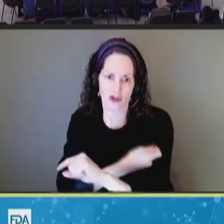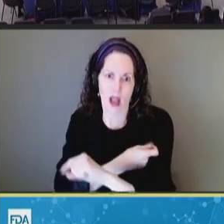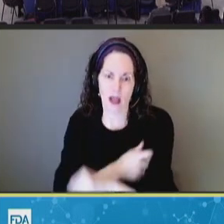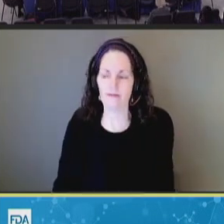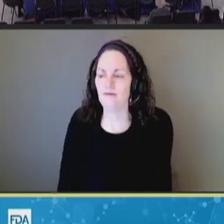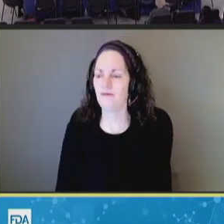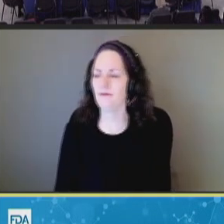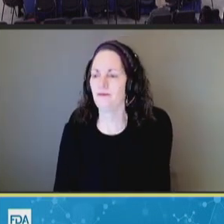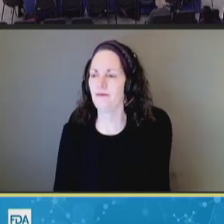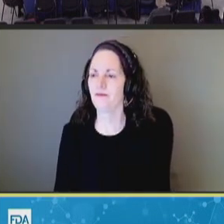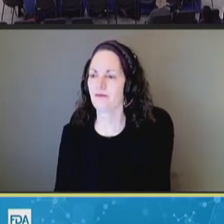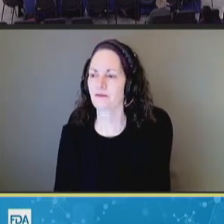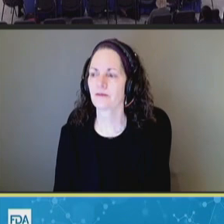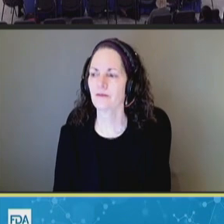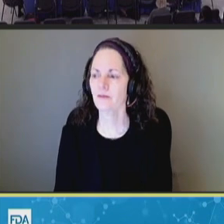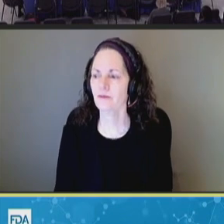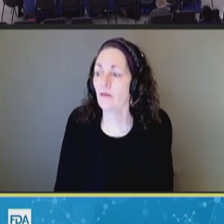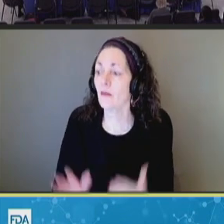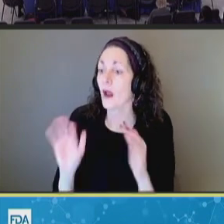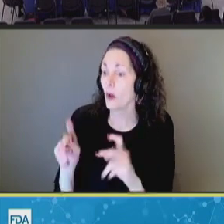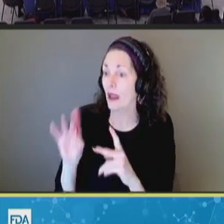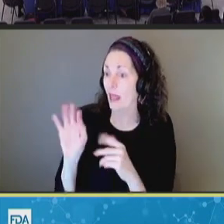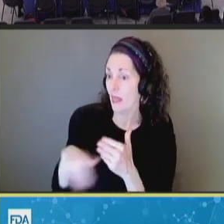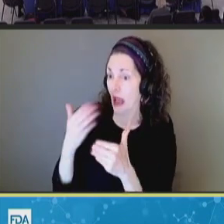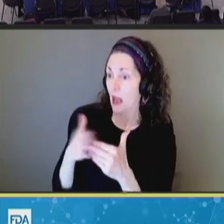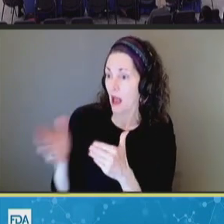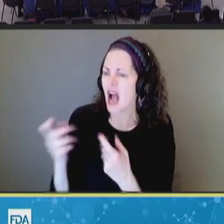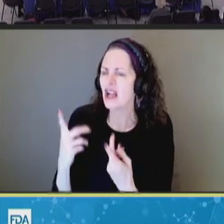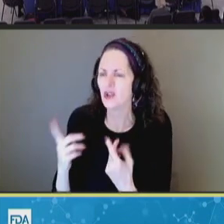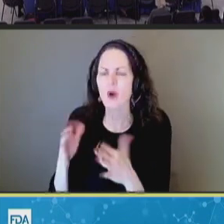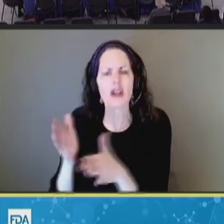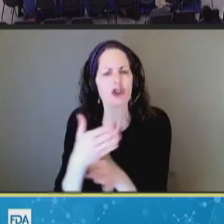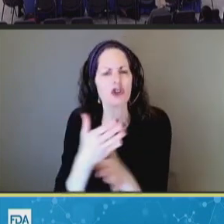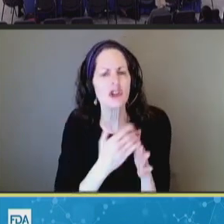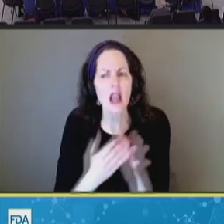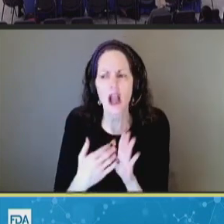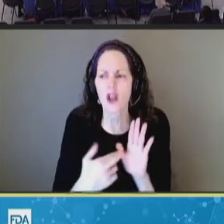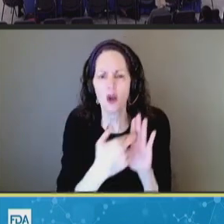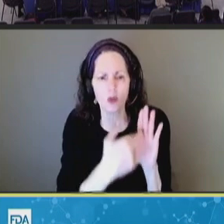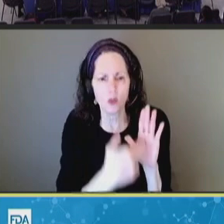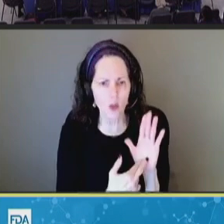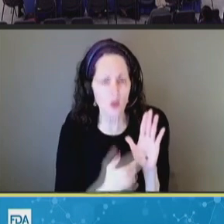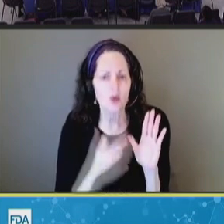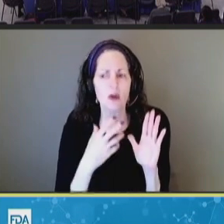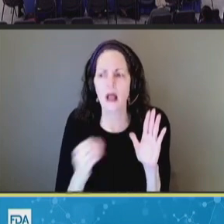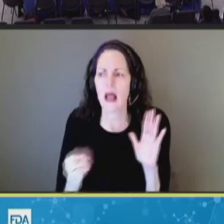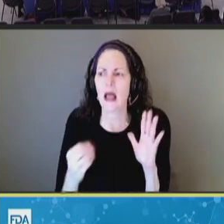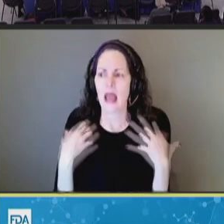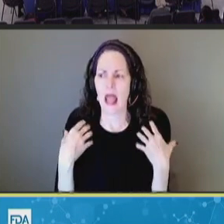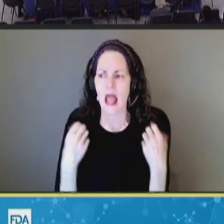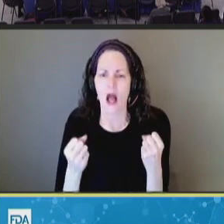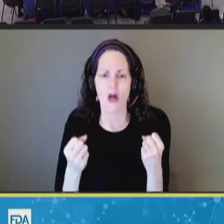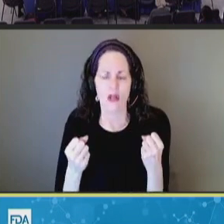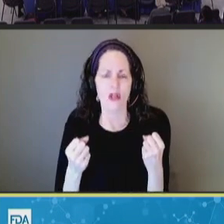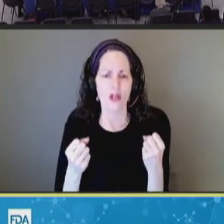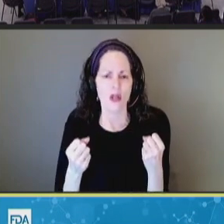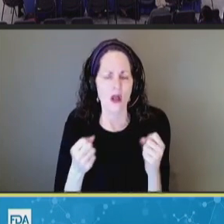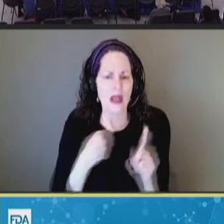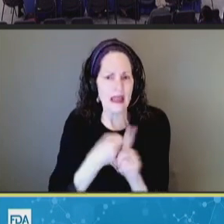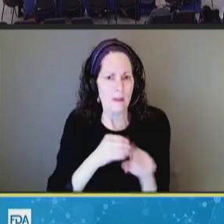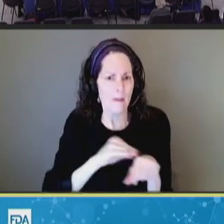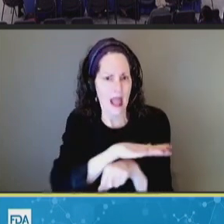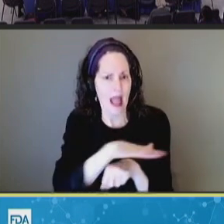So, I just want to share the regulatory and public health impact that these data had on our work. So,